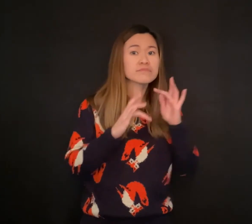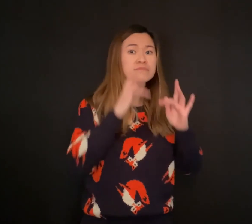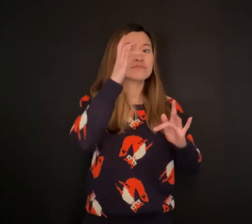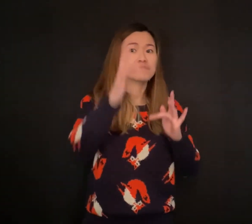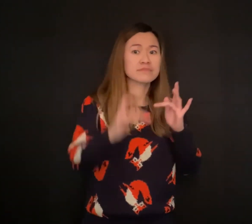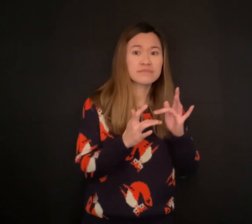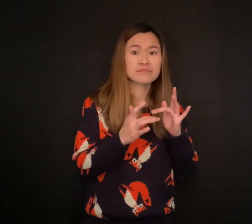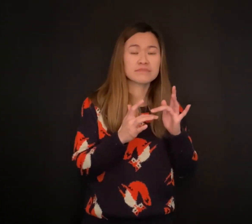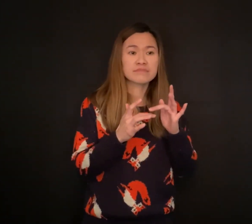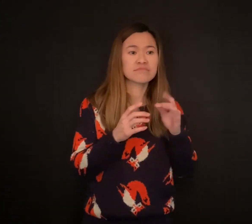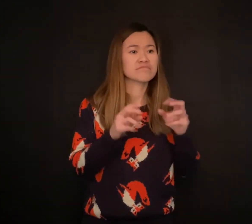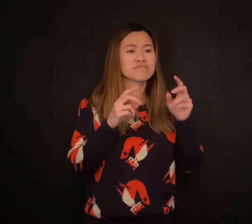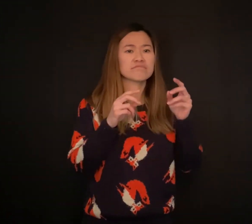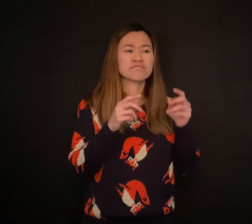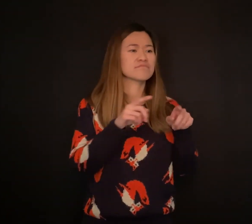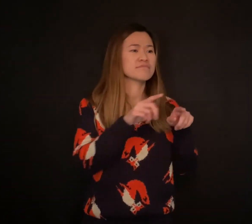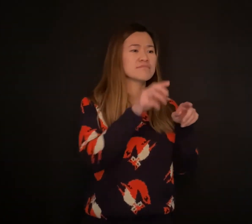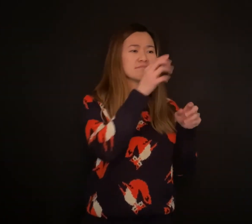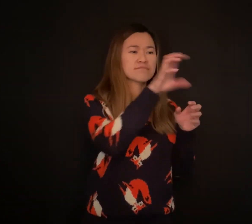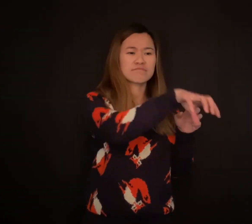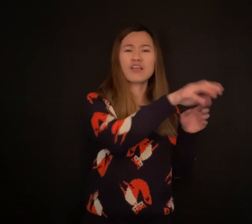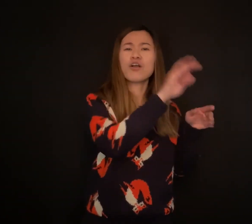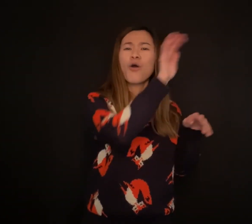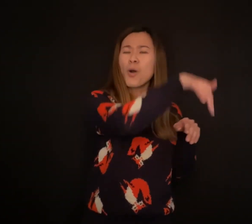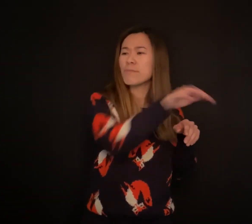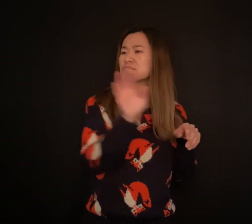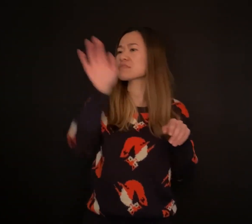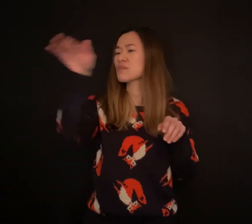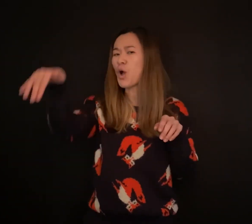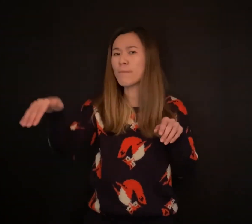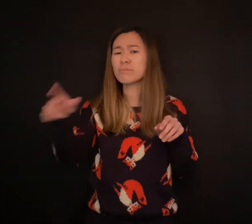We're trying online from different homes